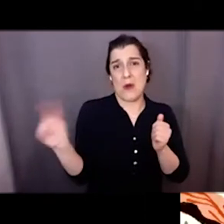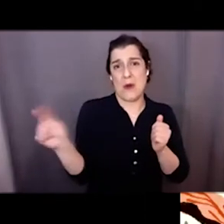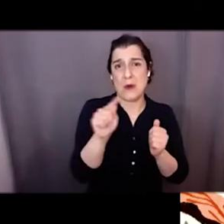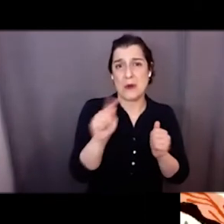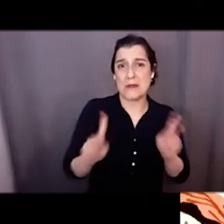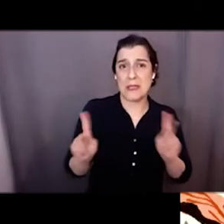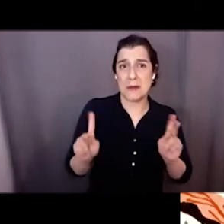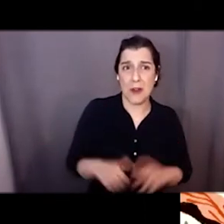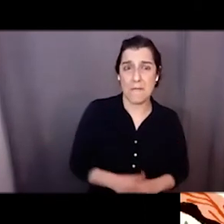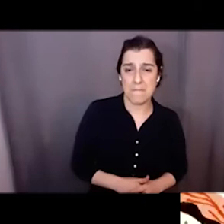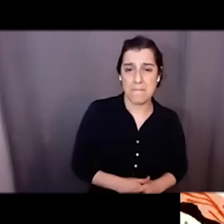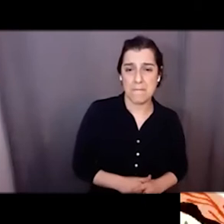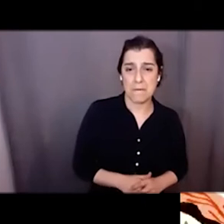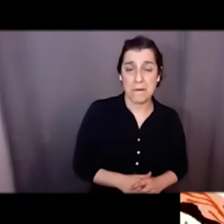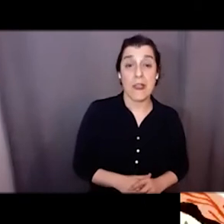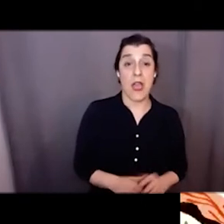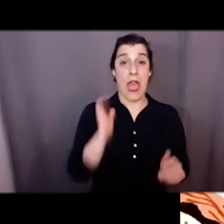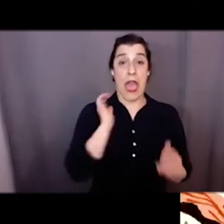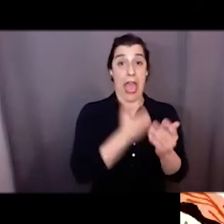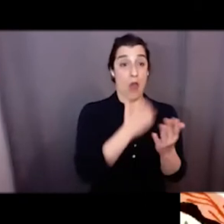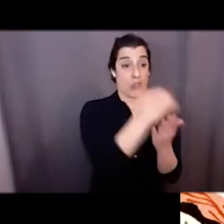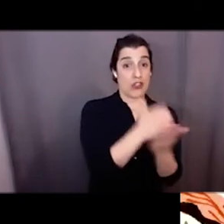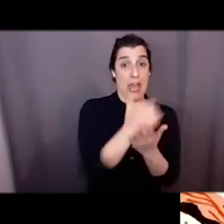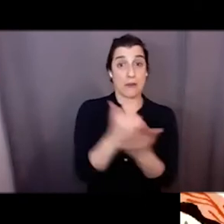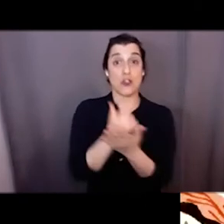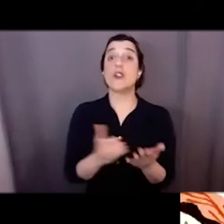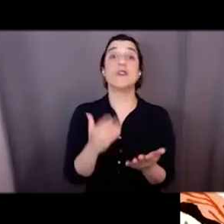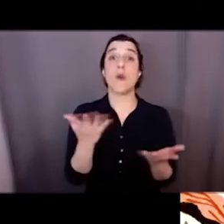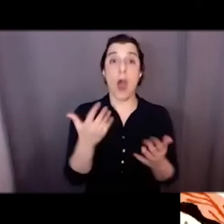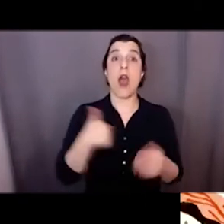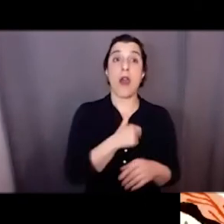So our chapters have phone trees and we've traditionally always use our phone